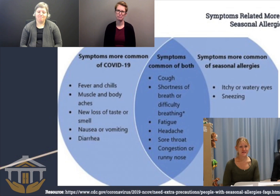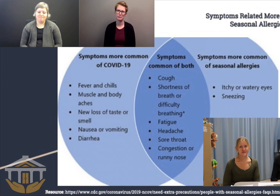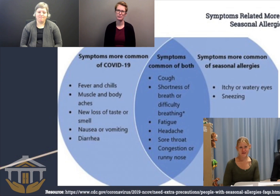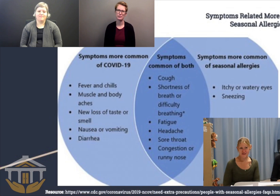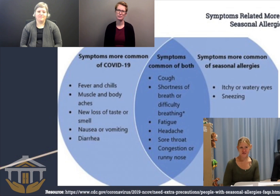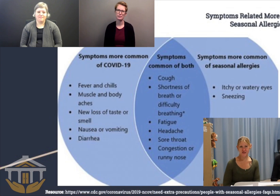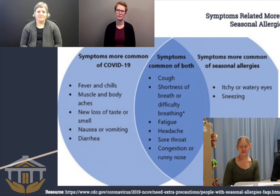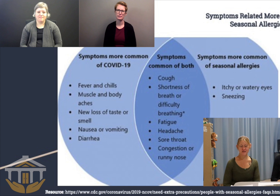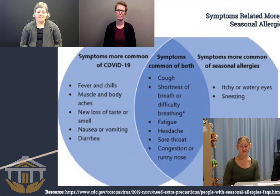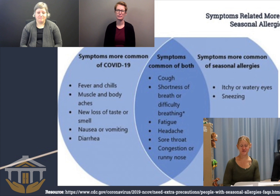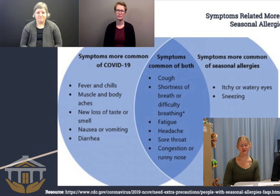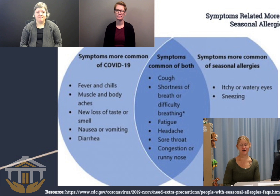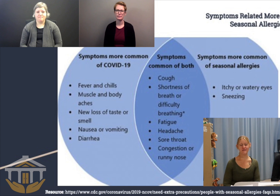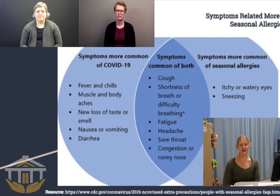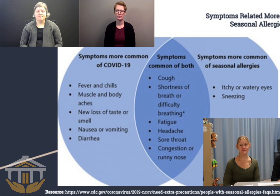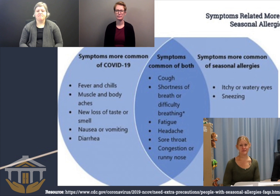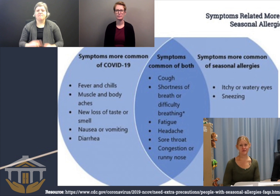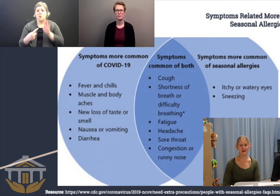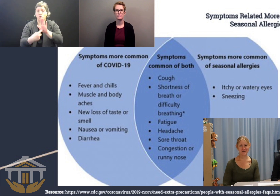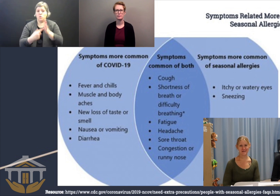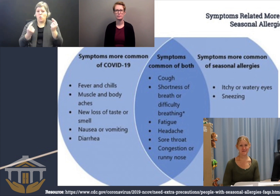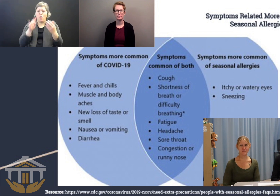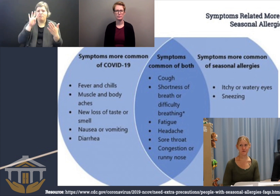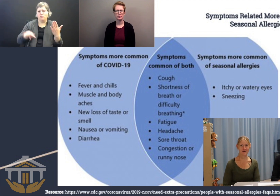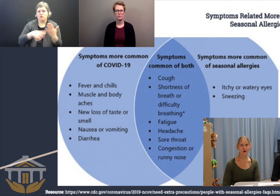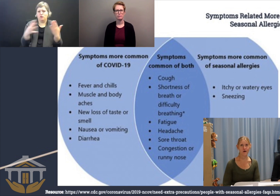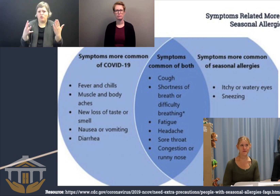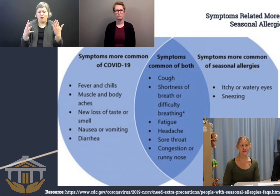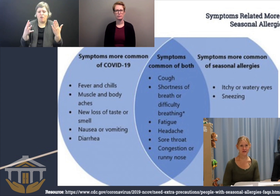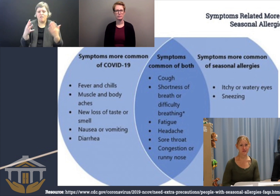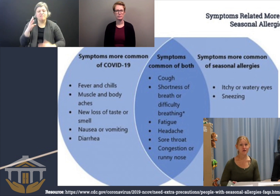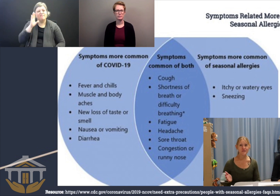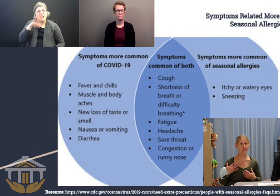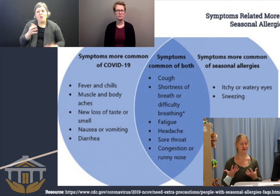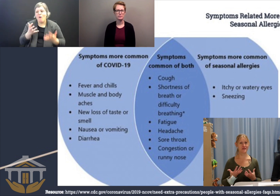So, this is just a little chart. a lot of people I know, we can all be like with COVID going on this